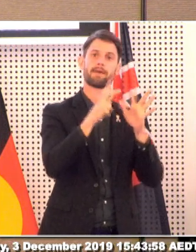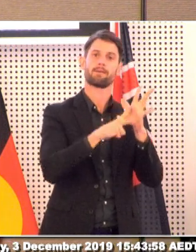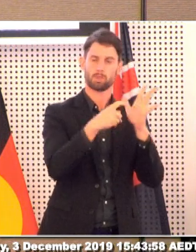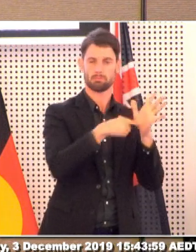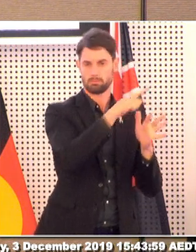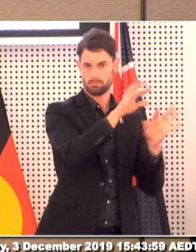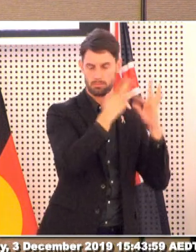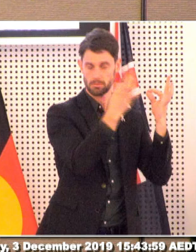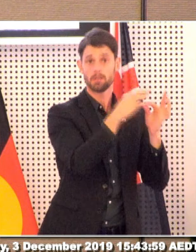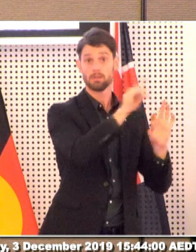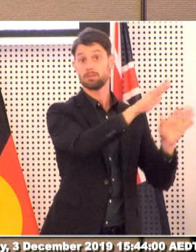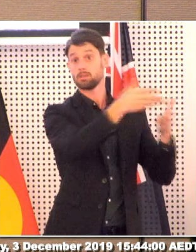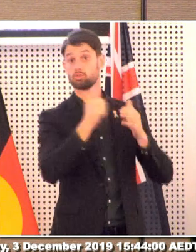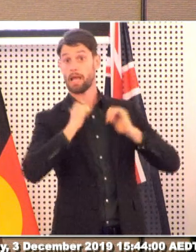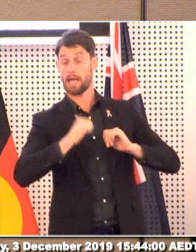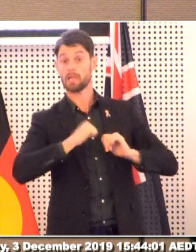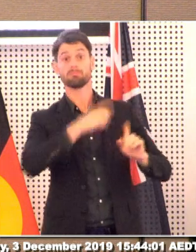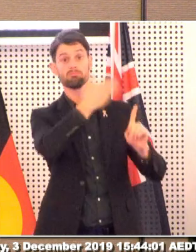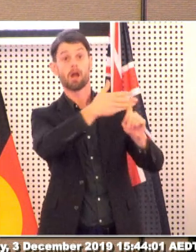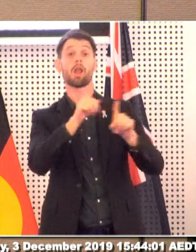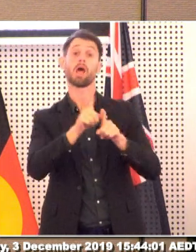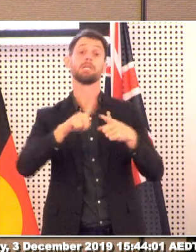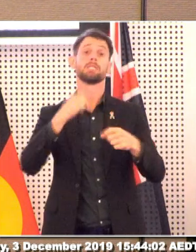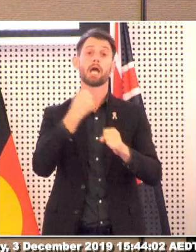of years ago there was Scope had communication aids, how do you use